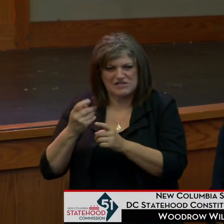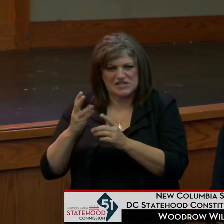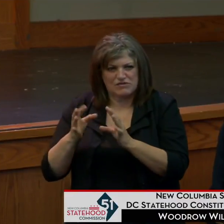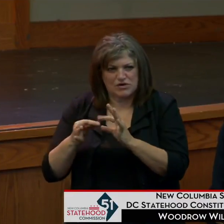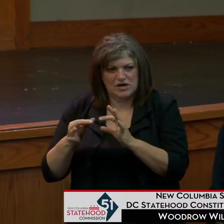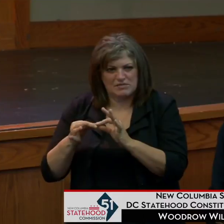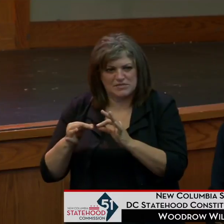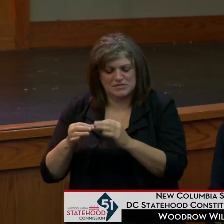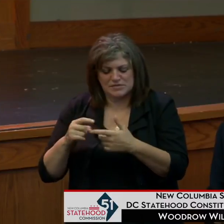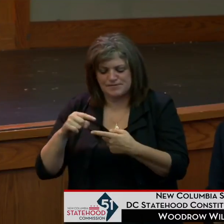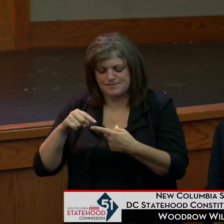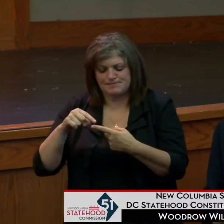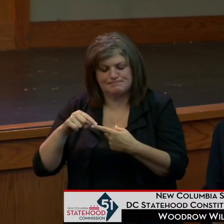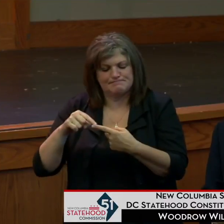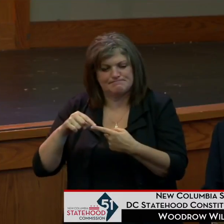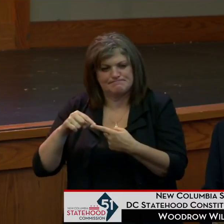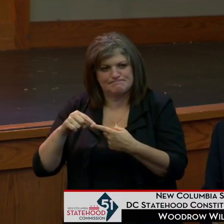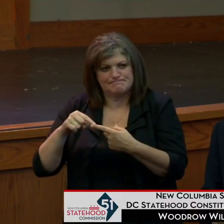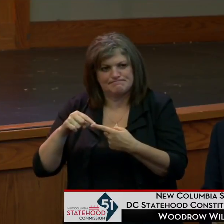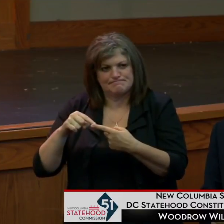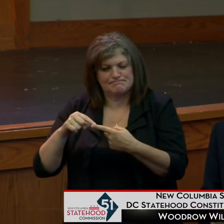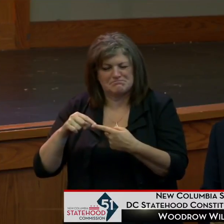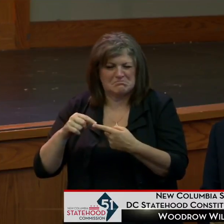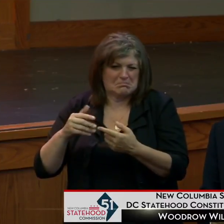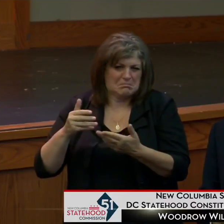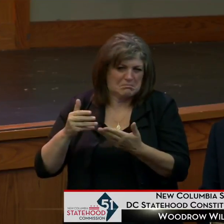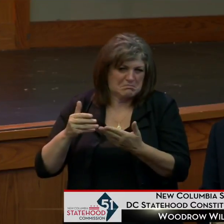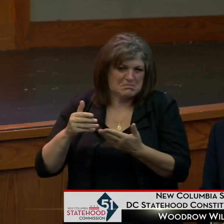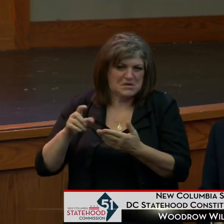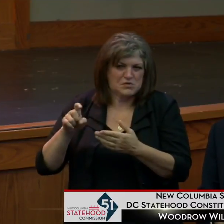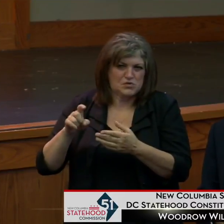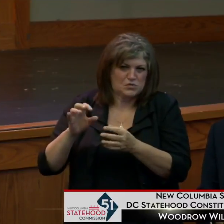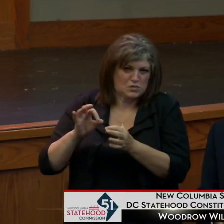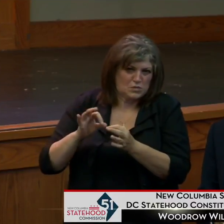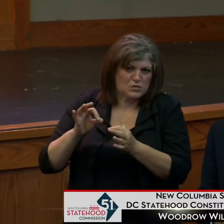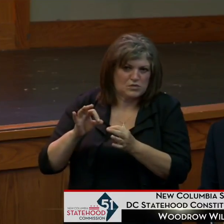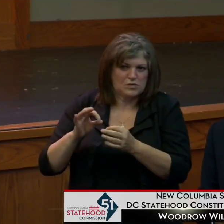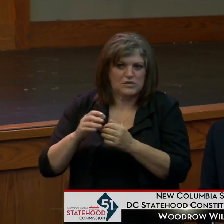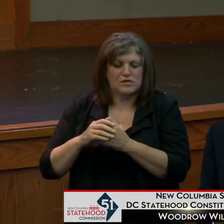ONE, THAT IT MAY BE WORTHWHILE FOR US TO HAVE AN INTERMEDIATE